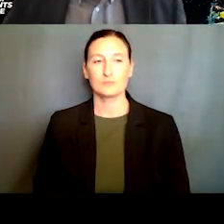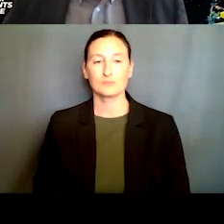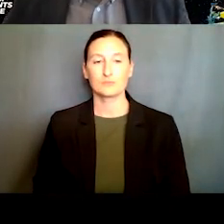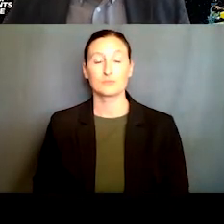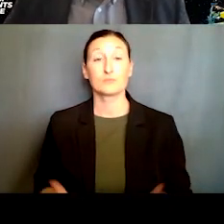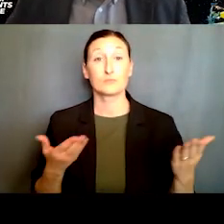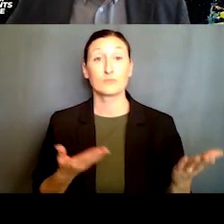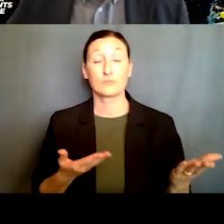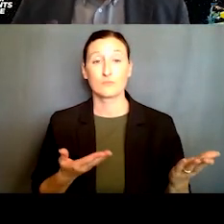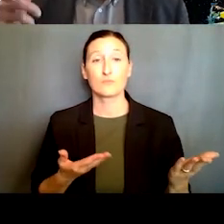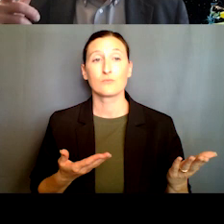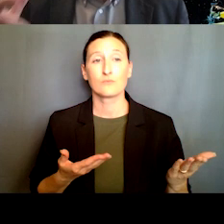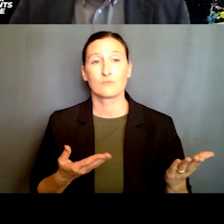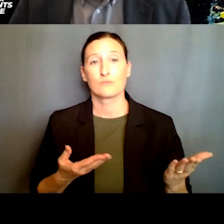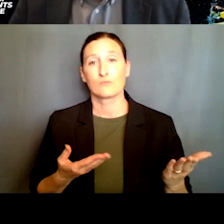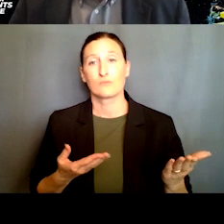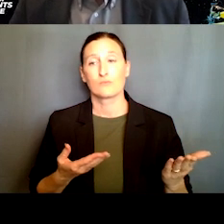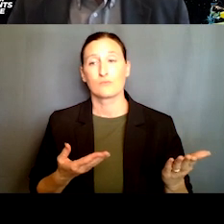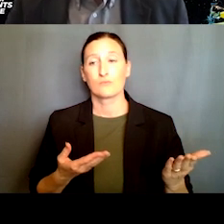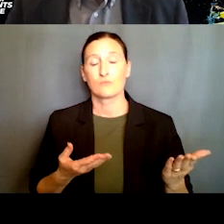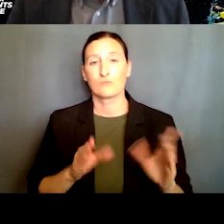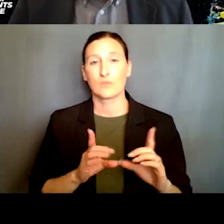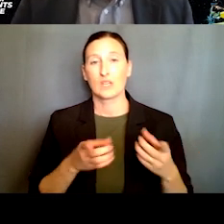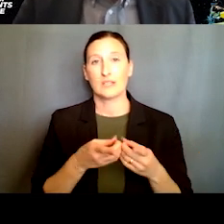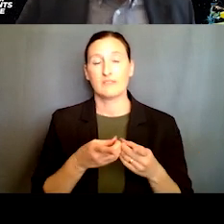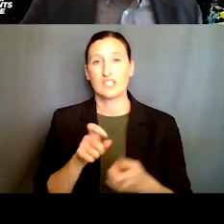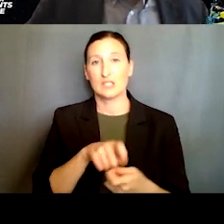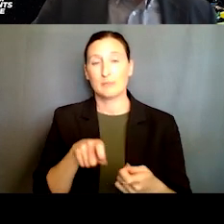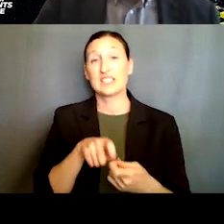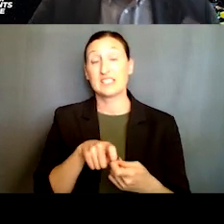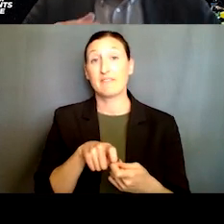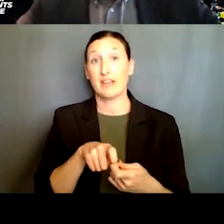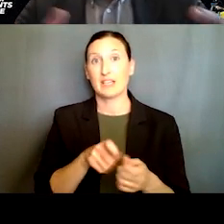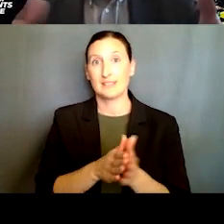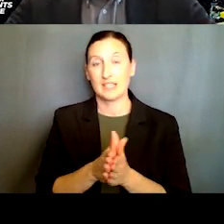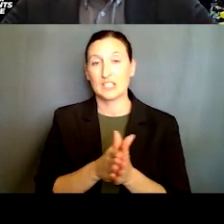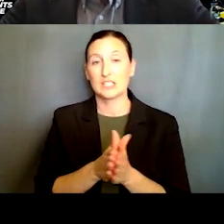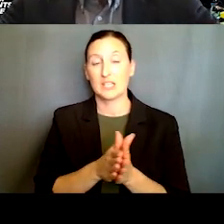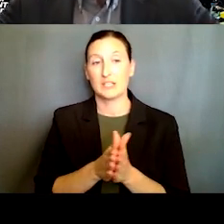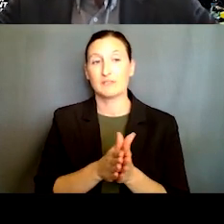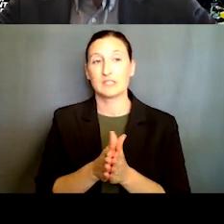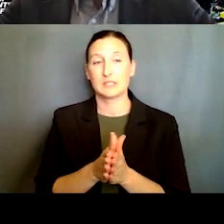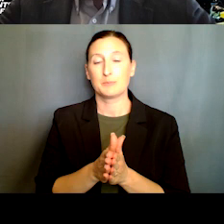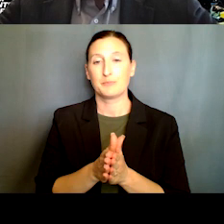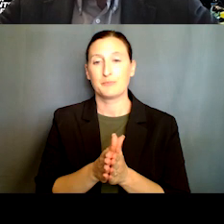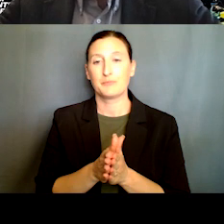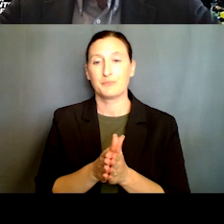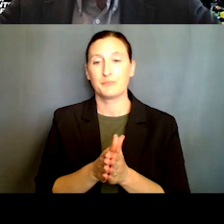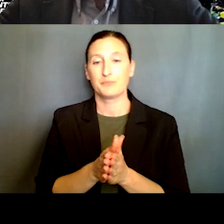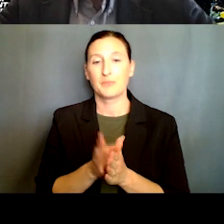There are division specific initiatives, which of course, for interdiscipline, they can involve interdisciplinary stuff,